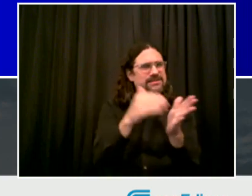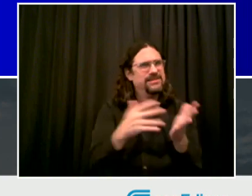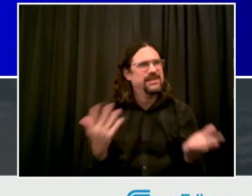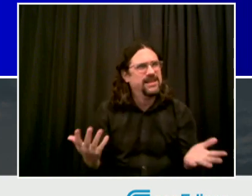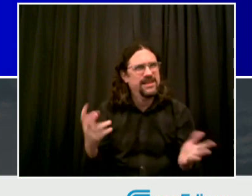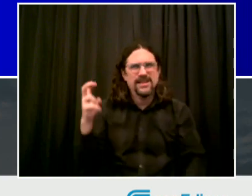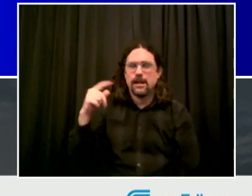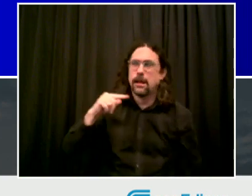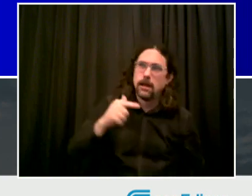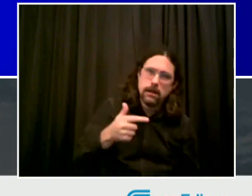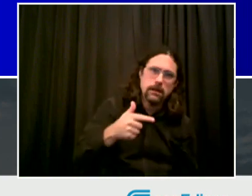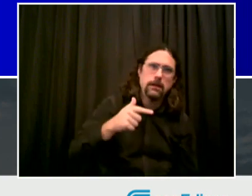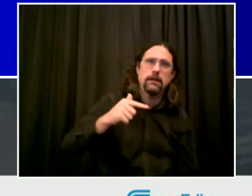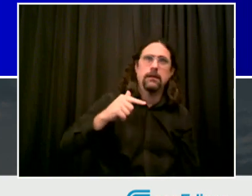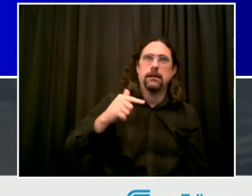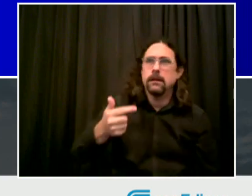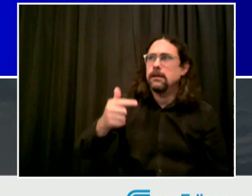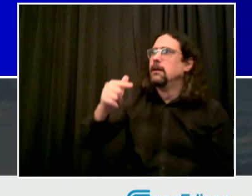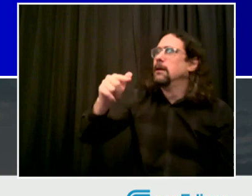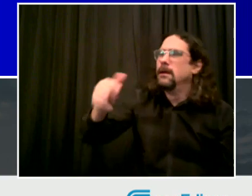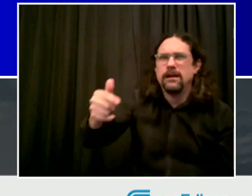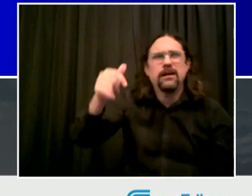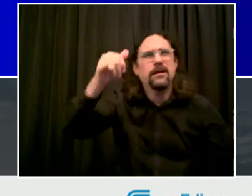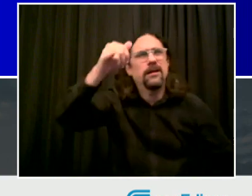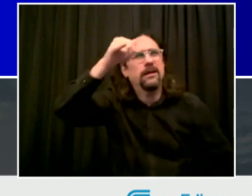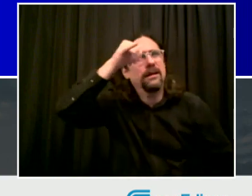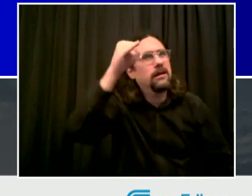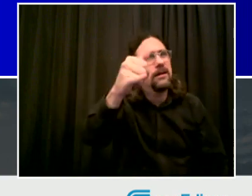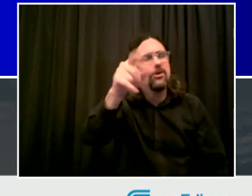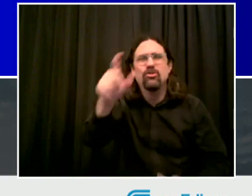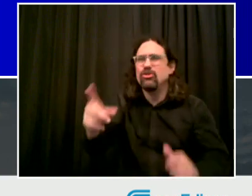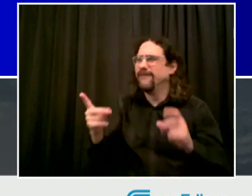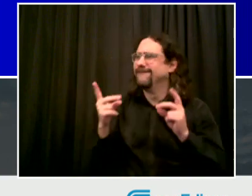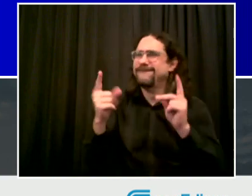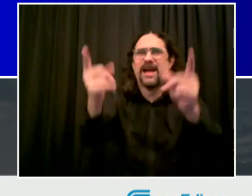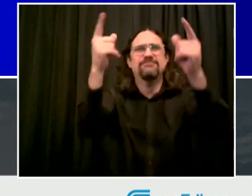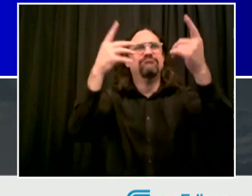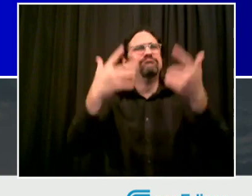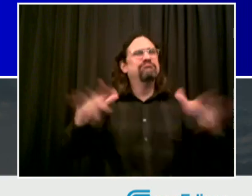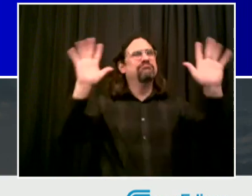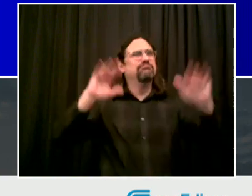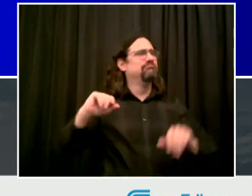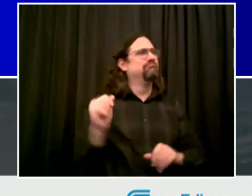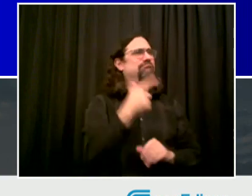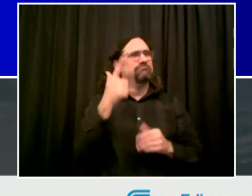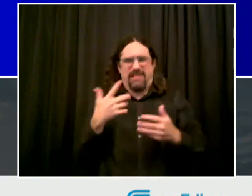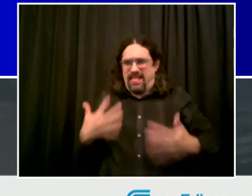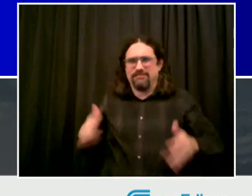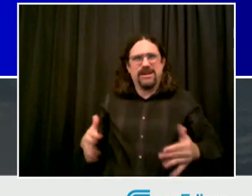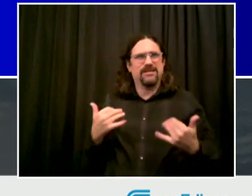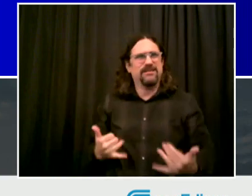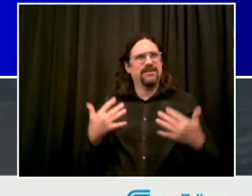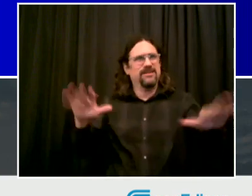BY SUNDAISY NOT AN ACCEPTABLE ANSWER. WE WIL LKEEP THE